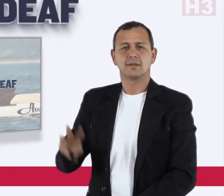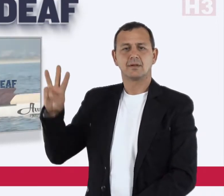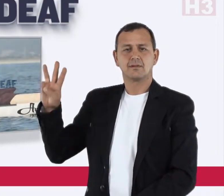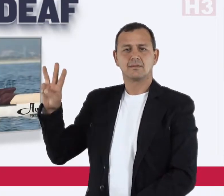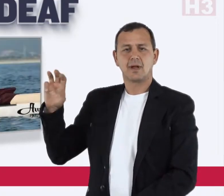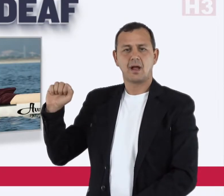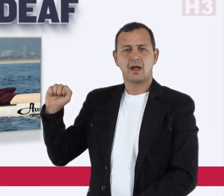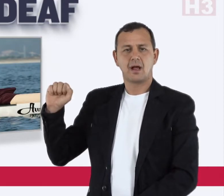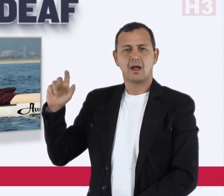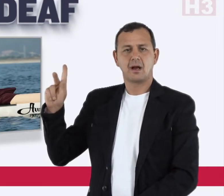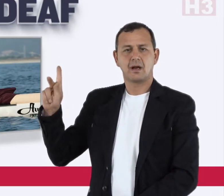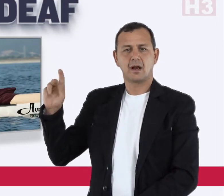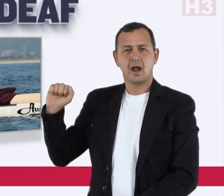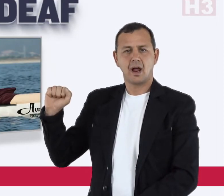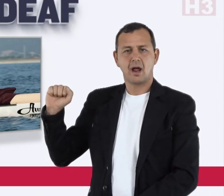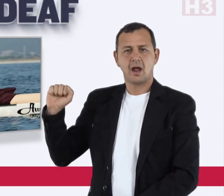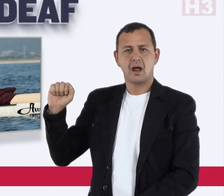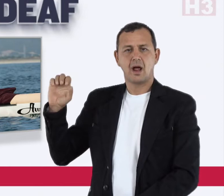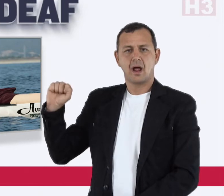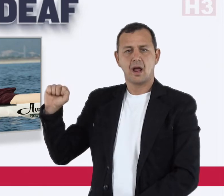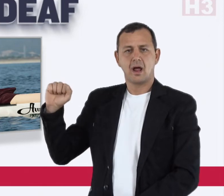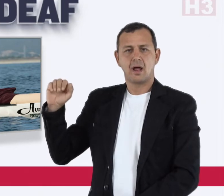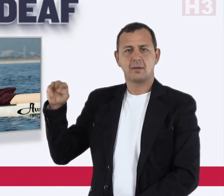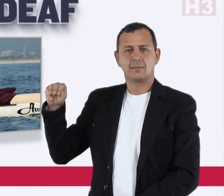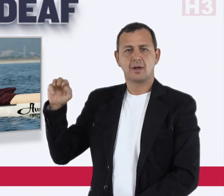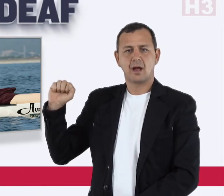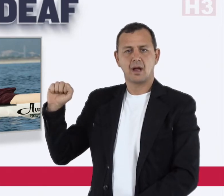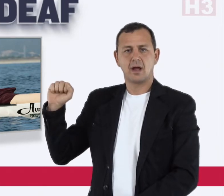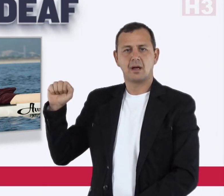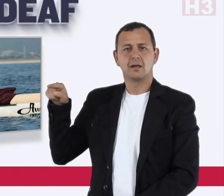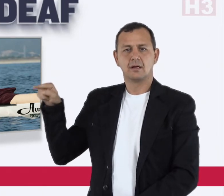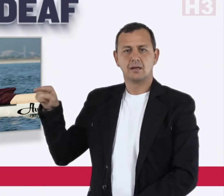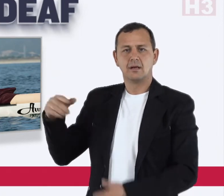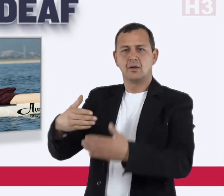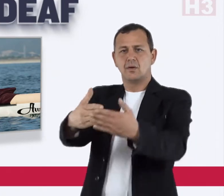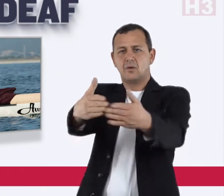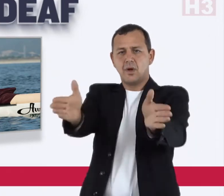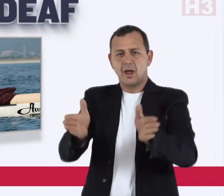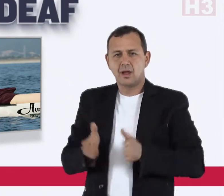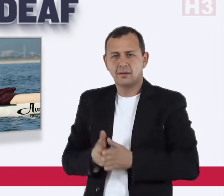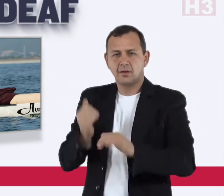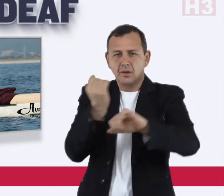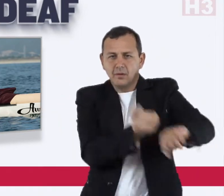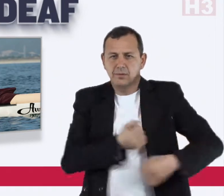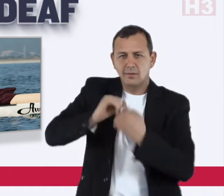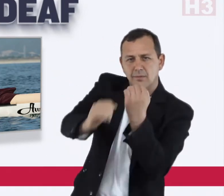Waka ama, a type of canoe, is used